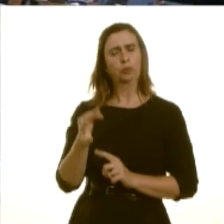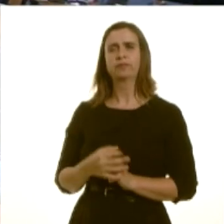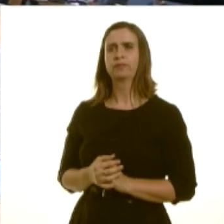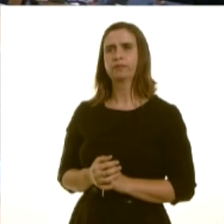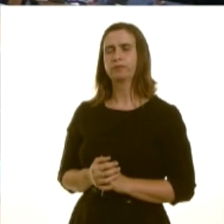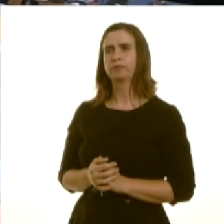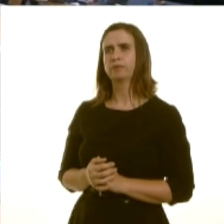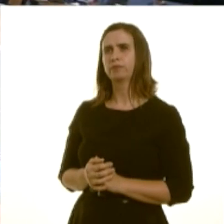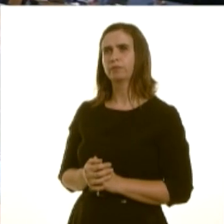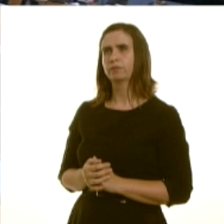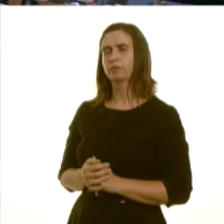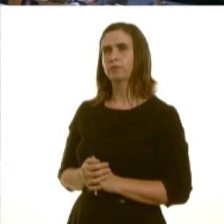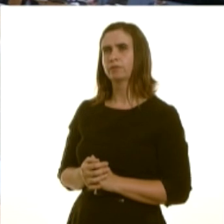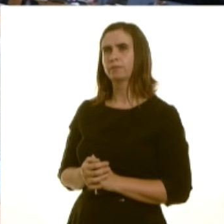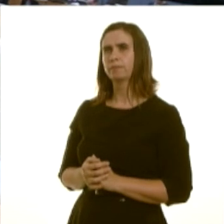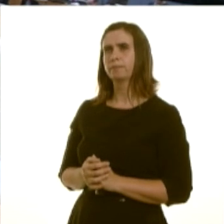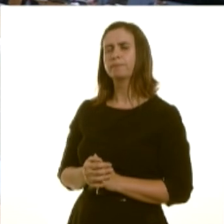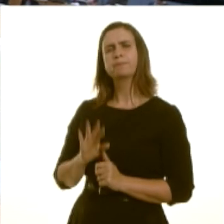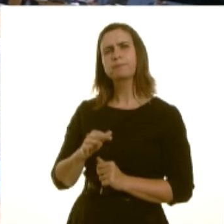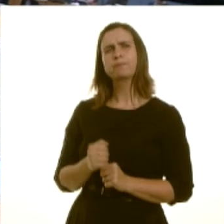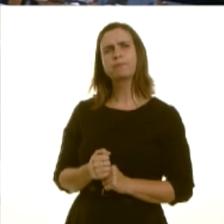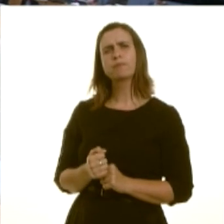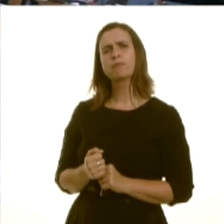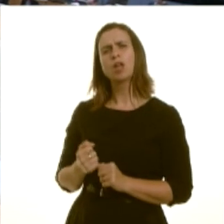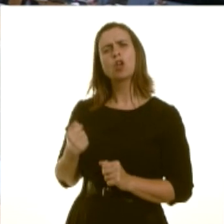Joyce Watson: First Minster, with the railways, more often than not, it is a case of if you